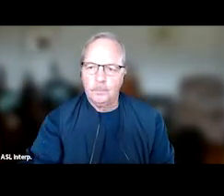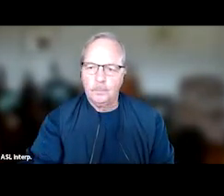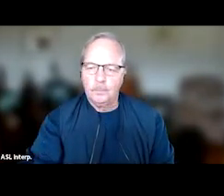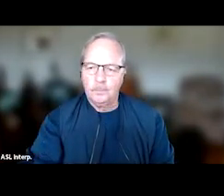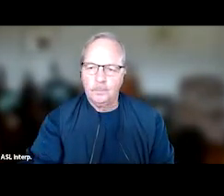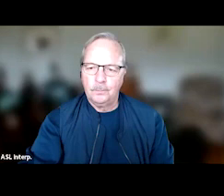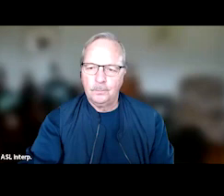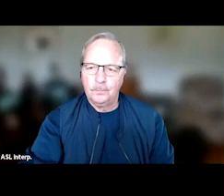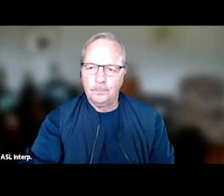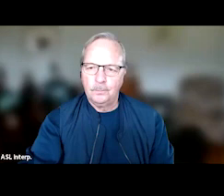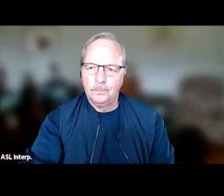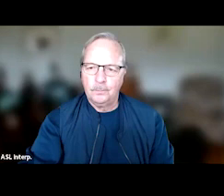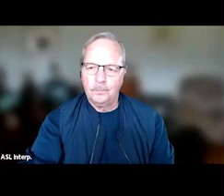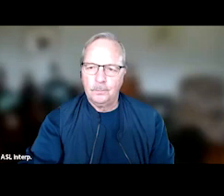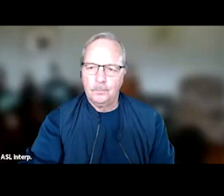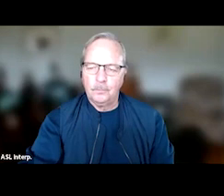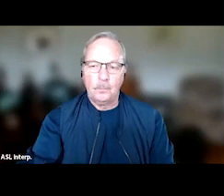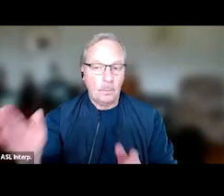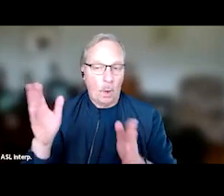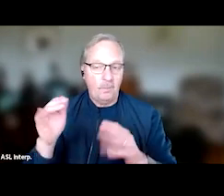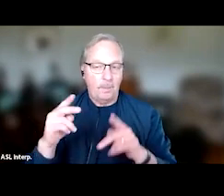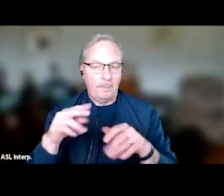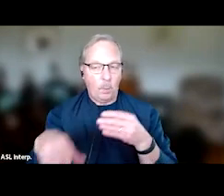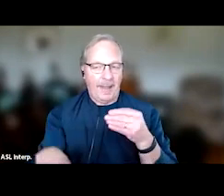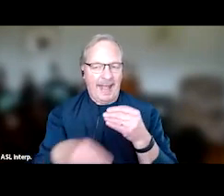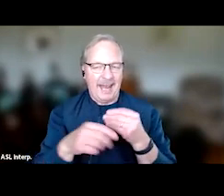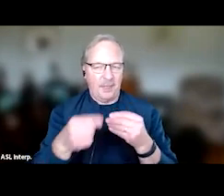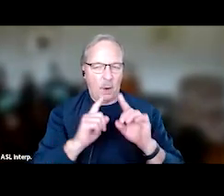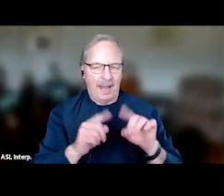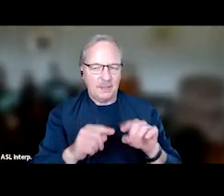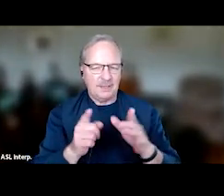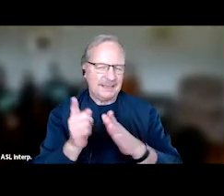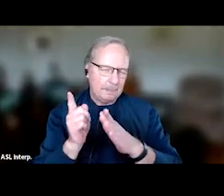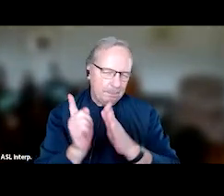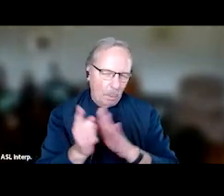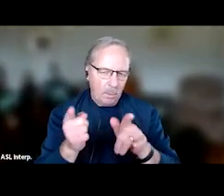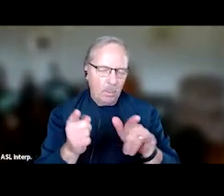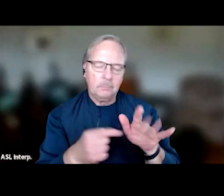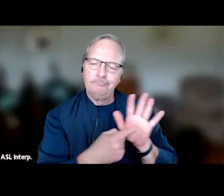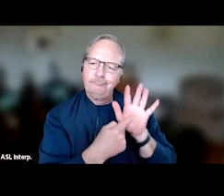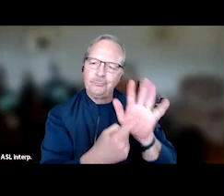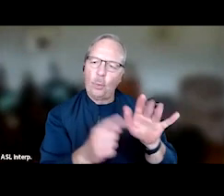Hopefully, people are adding their answers, and in just a moment we will display those on the screen.